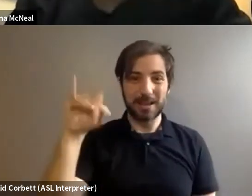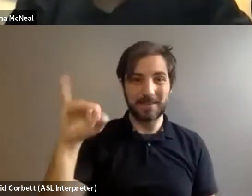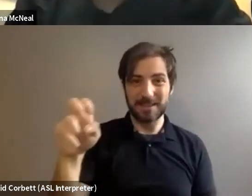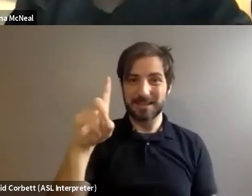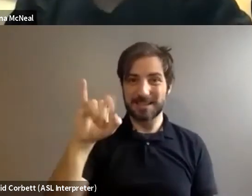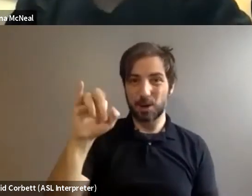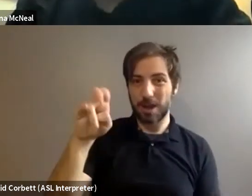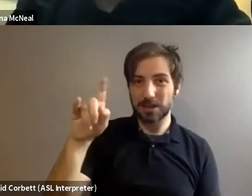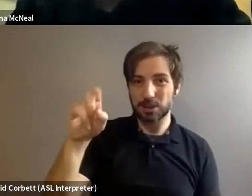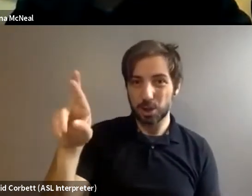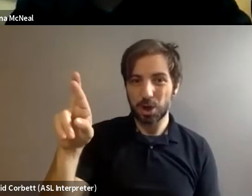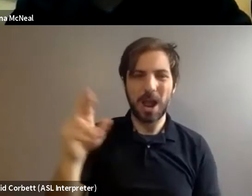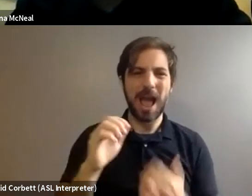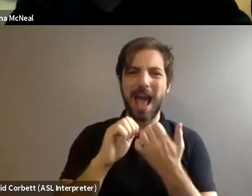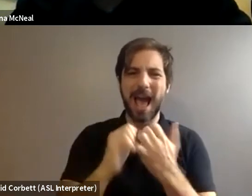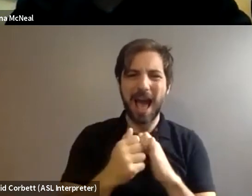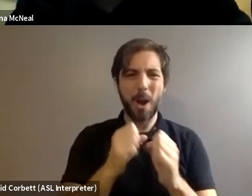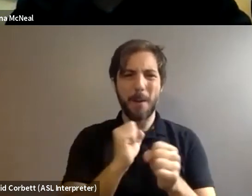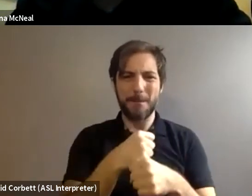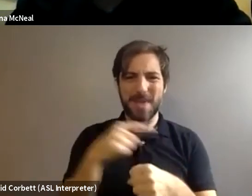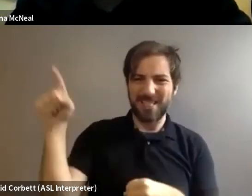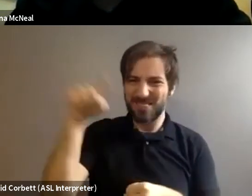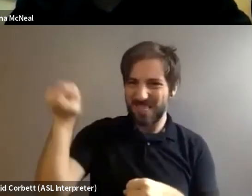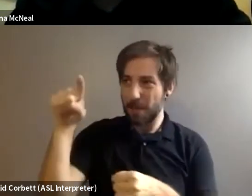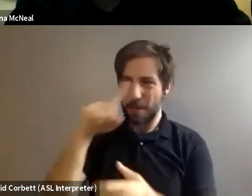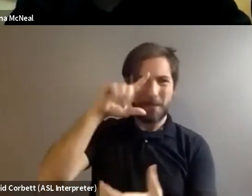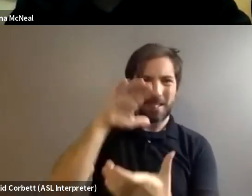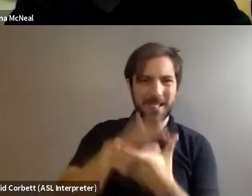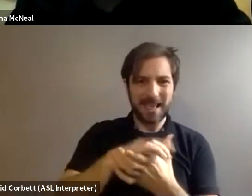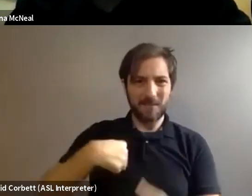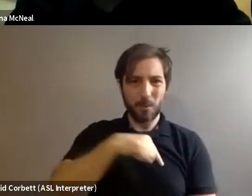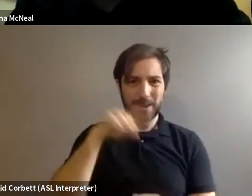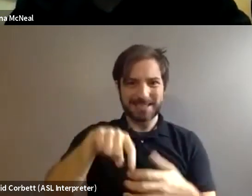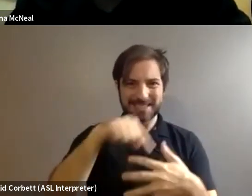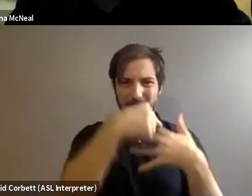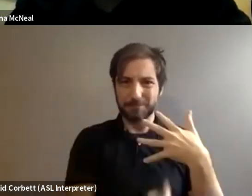for your accessibility efforts this is a big one this is a big one so anybody have any thoughts on that